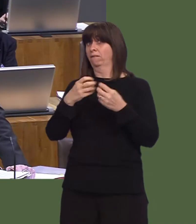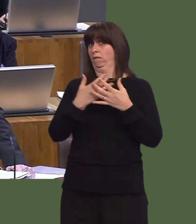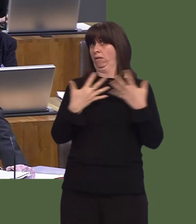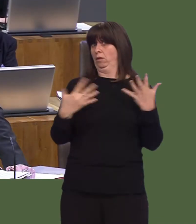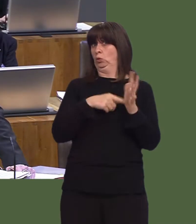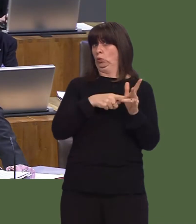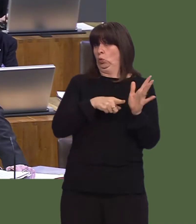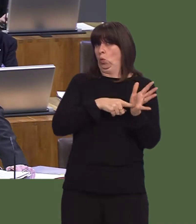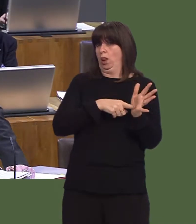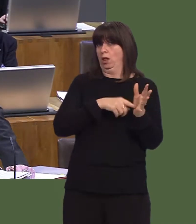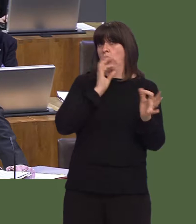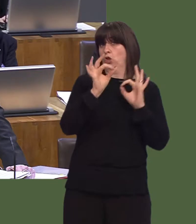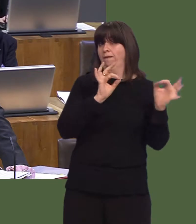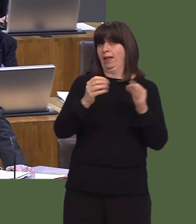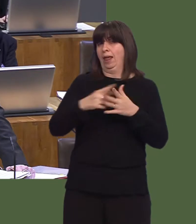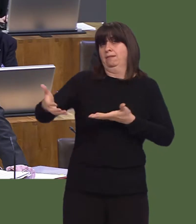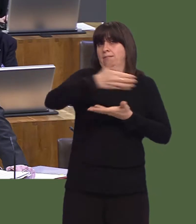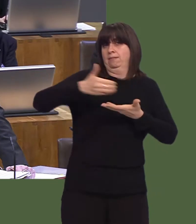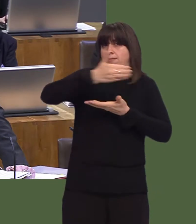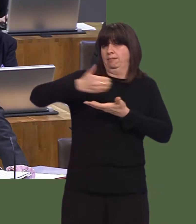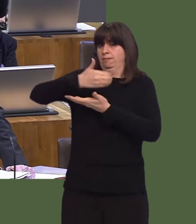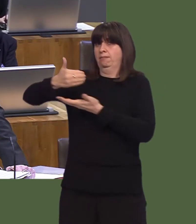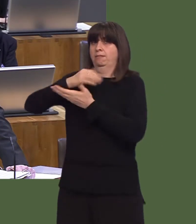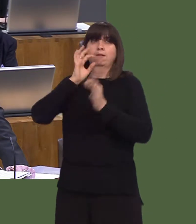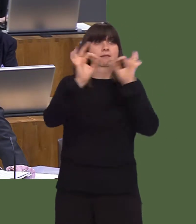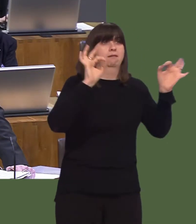They all collate important information that needs careful consideration.